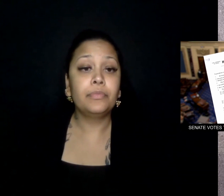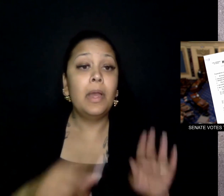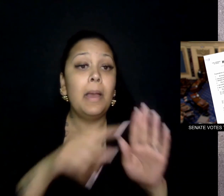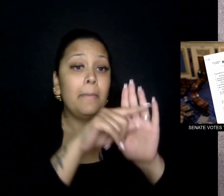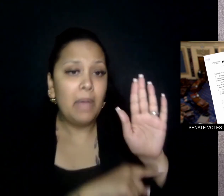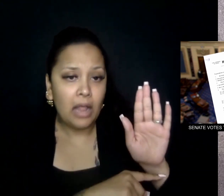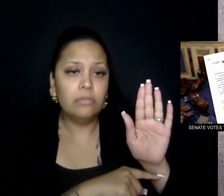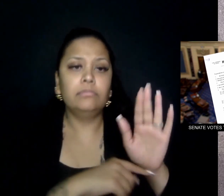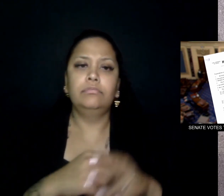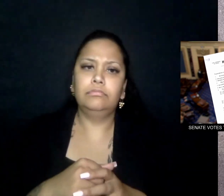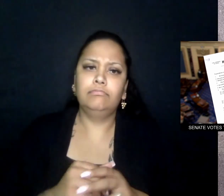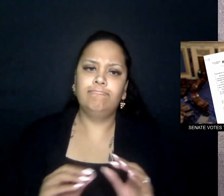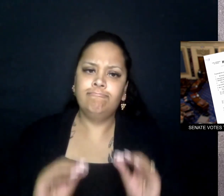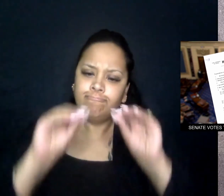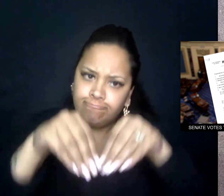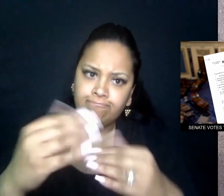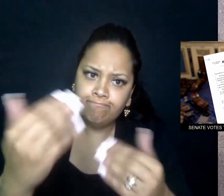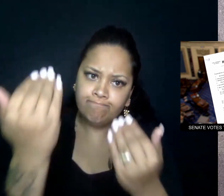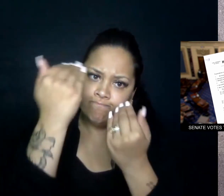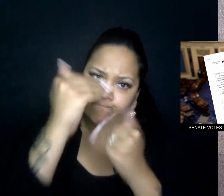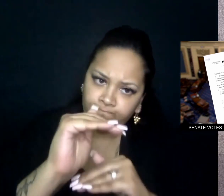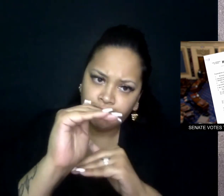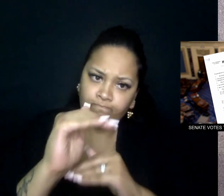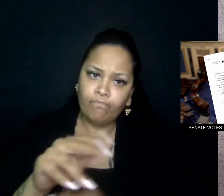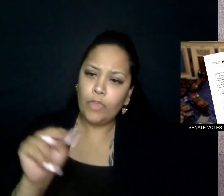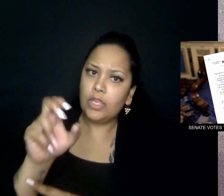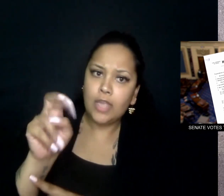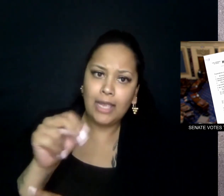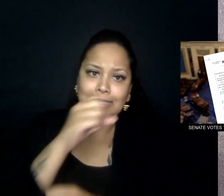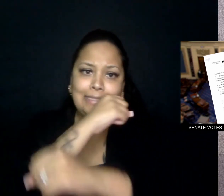The bill also places a limit on